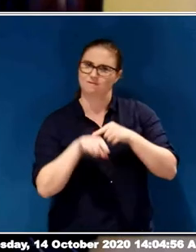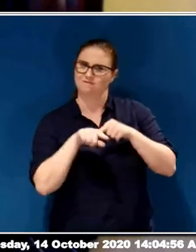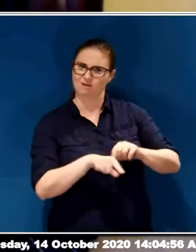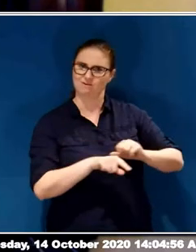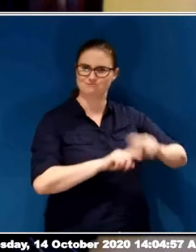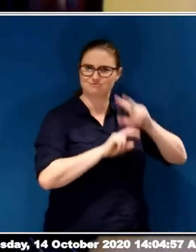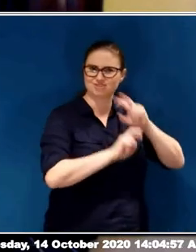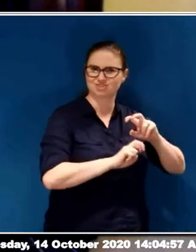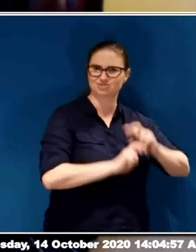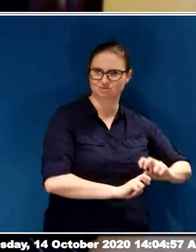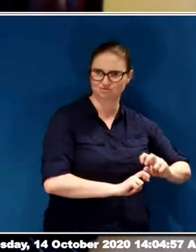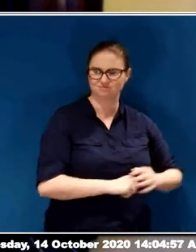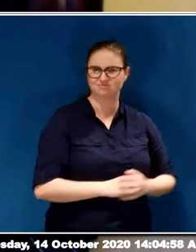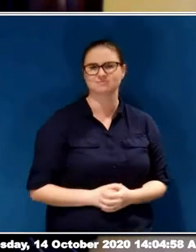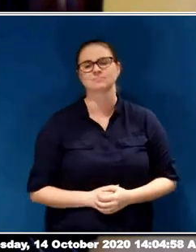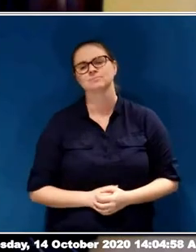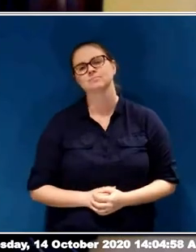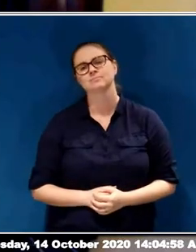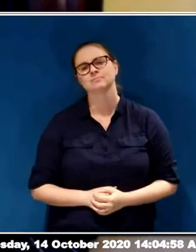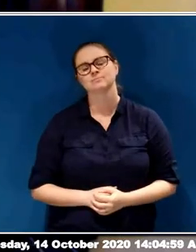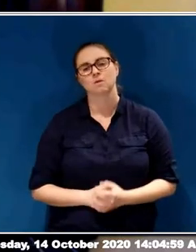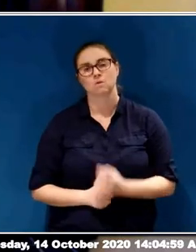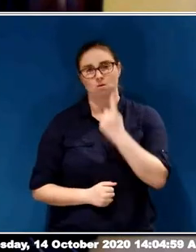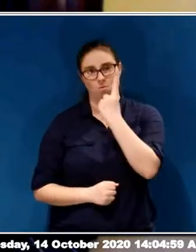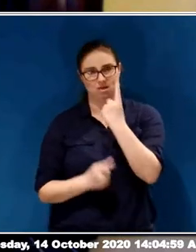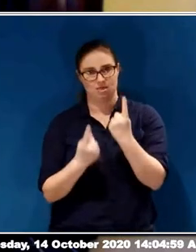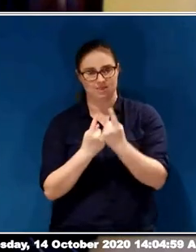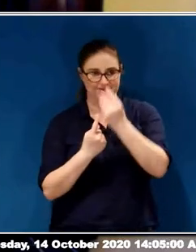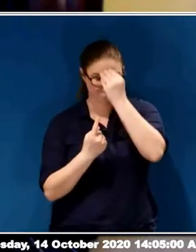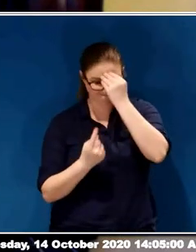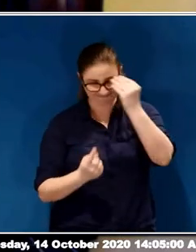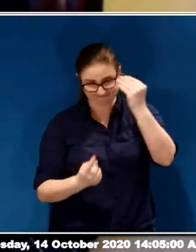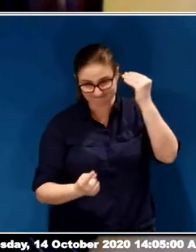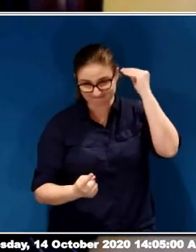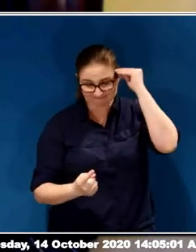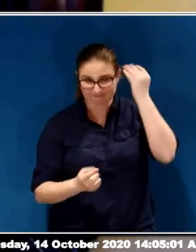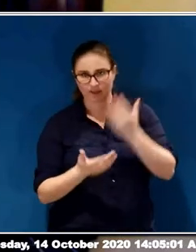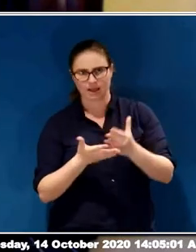targeted instruction and intervention in a completely seamless manner.